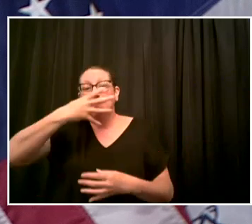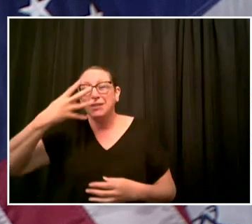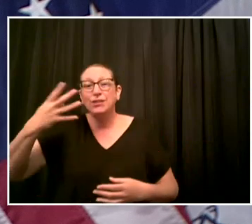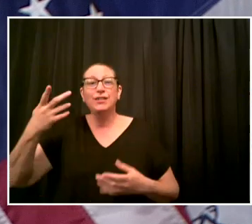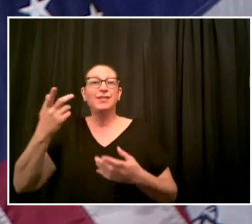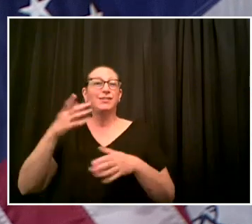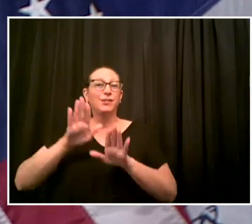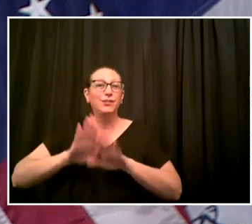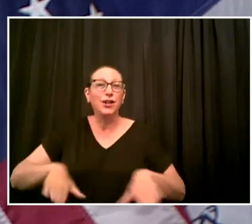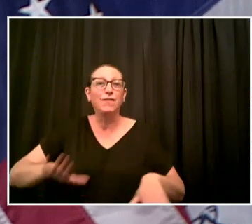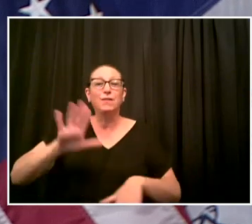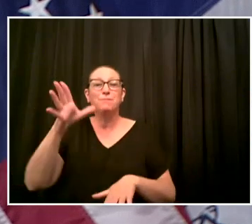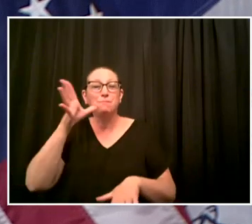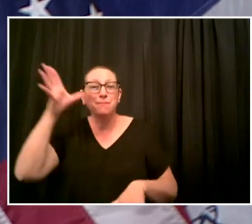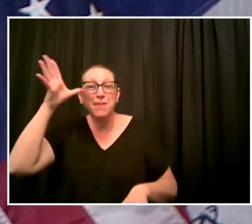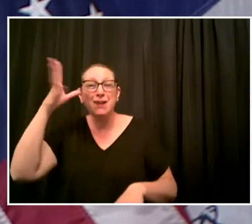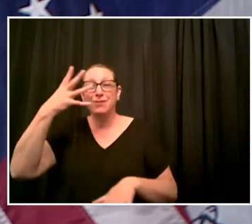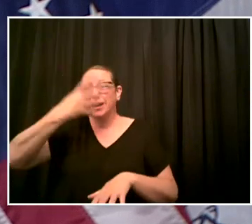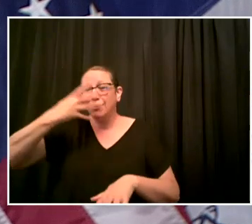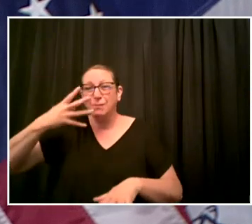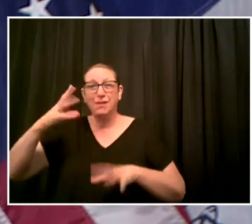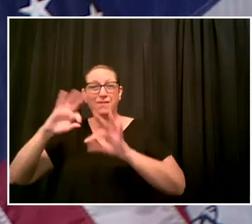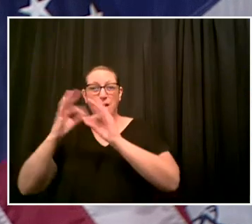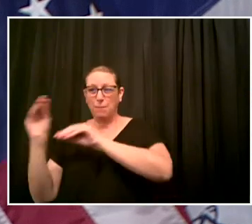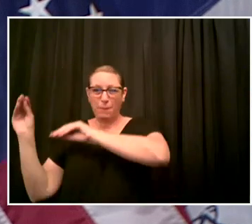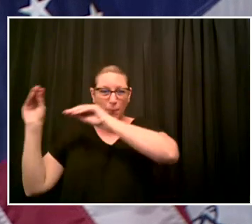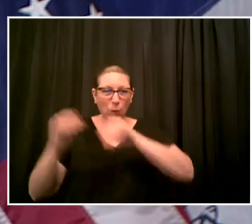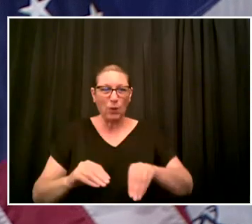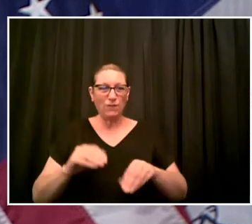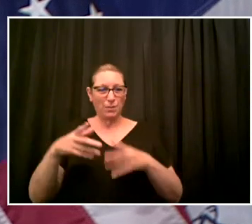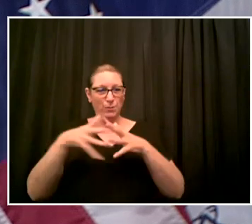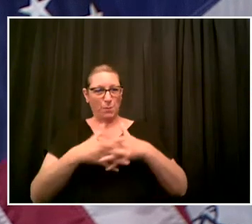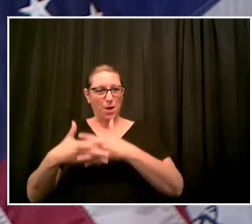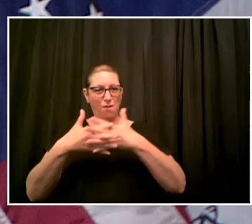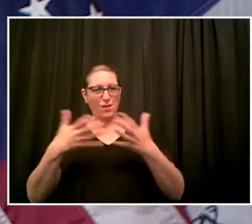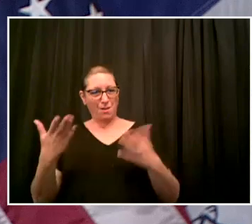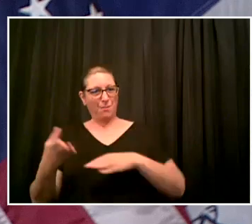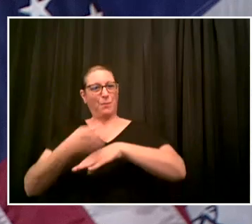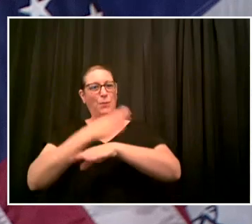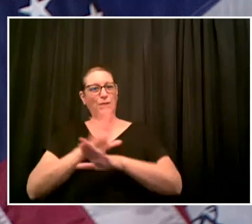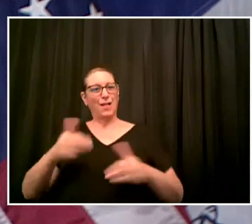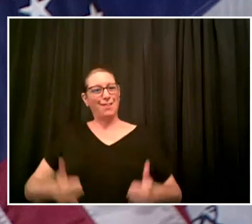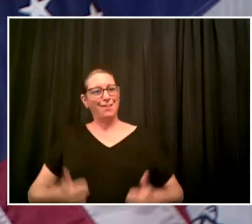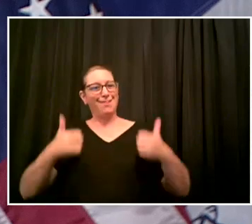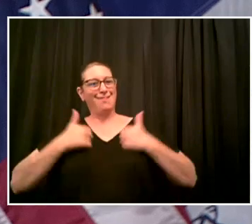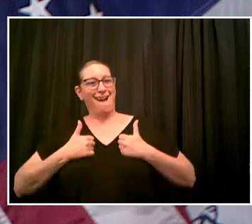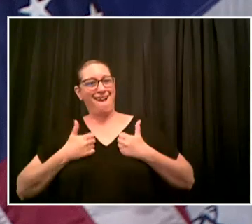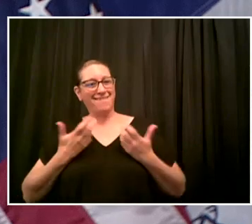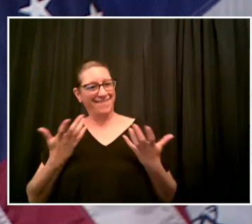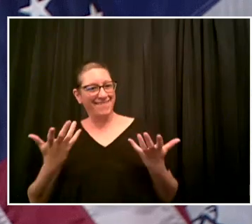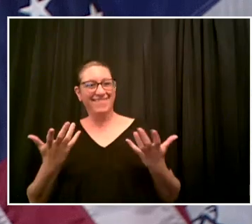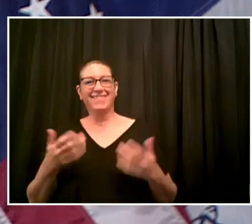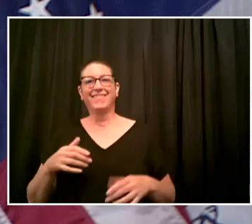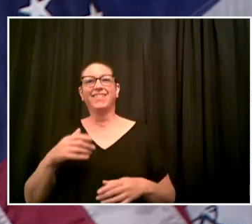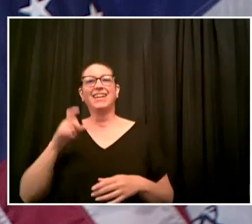MMIIGNRATS THAT CAME TO NEW YORK FOR TWO LARGE REDA TMSHAT HAVE WORKED SO HARD TO